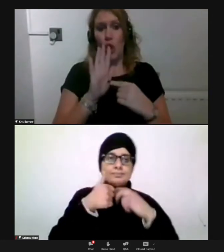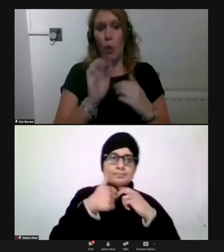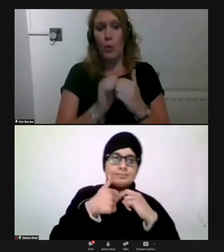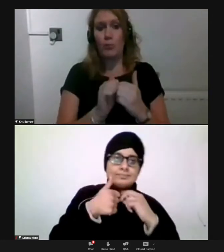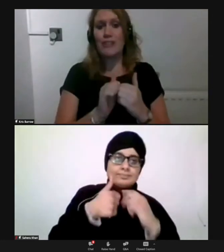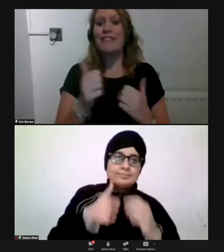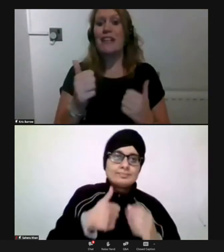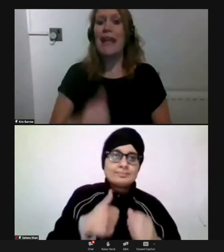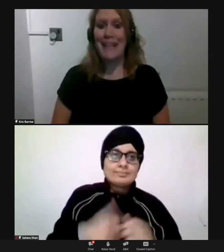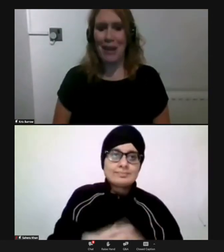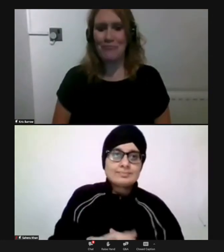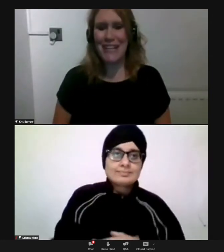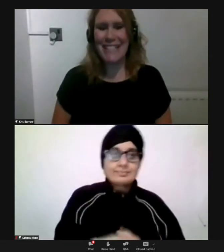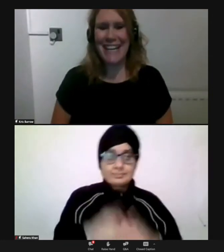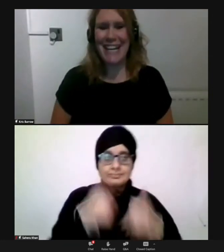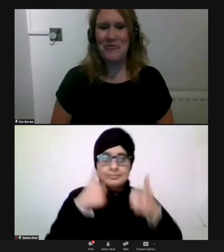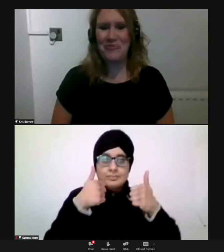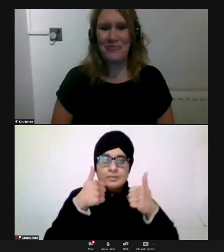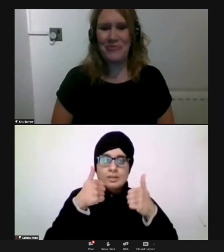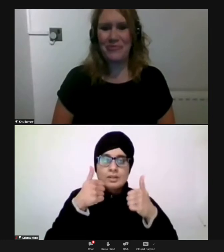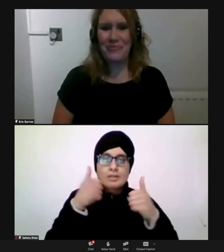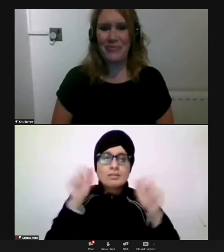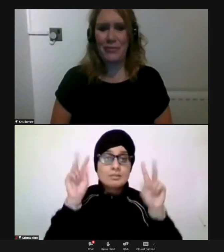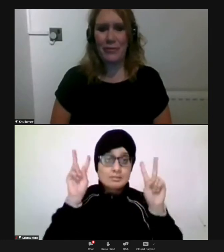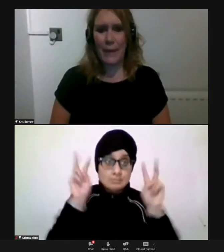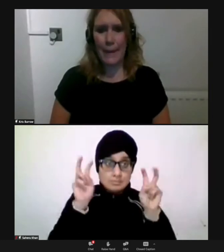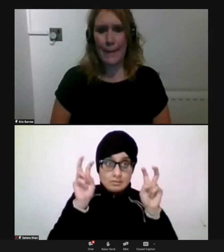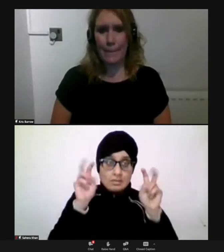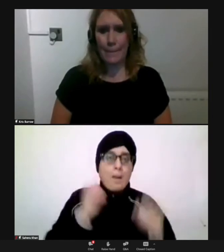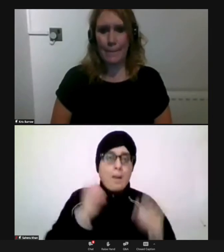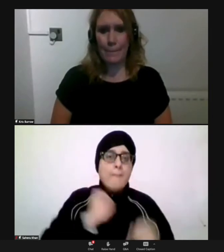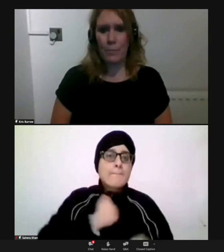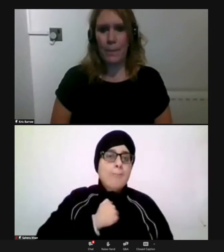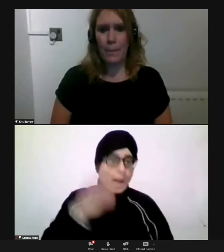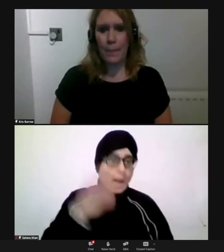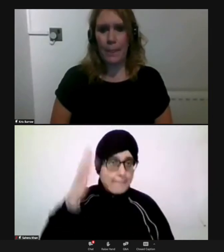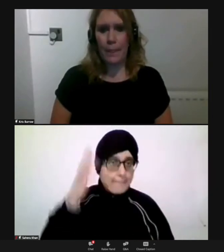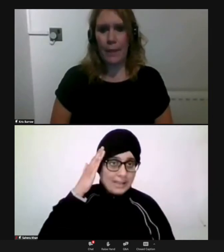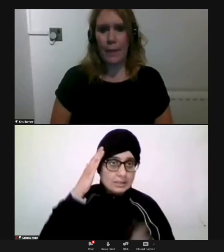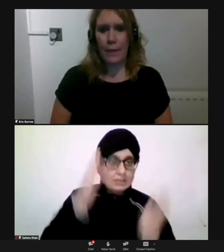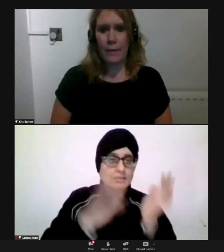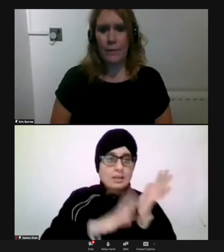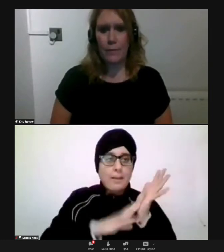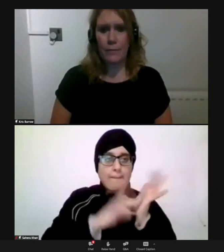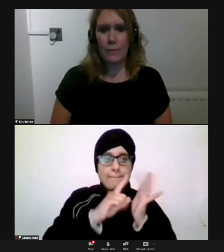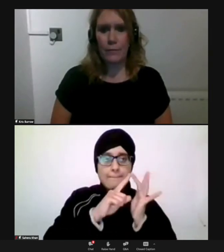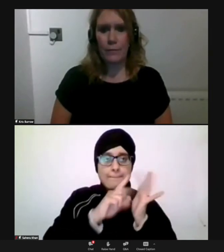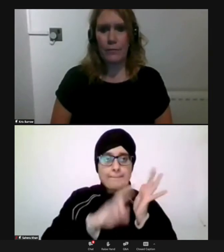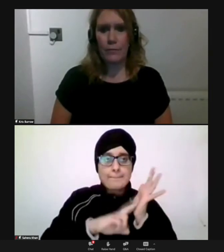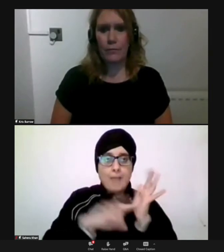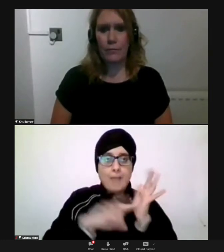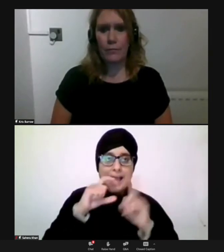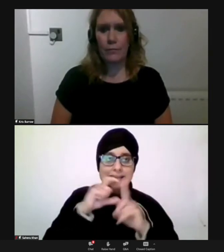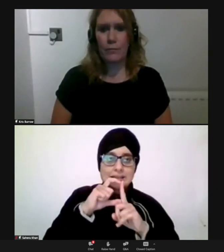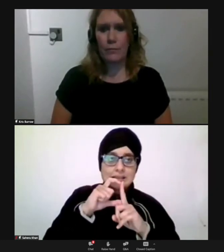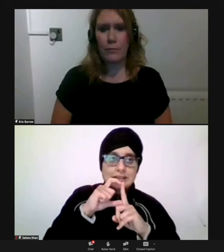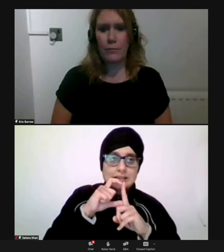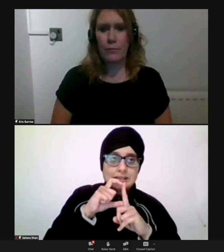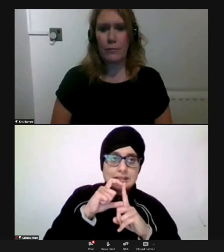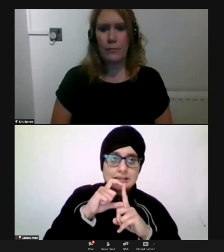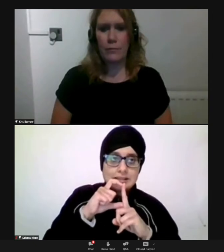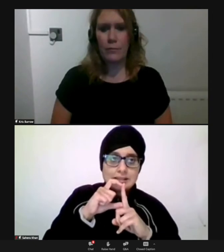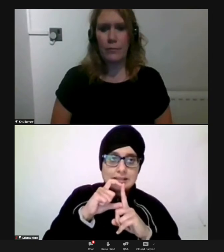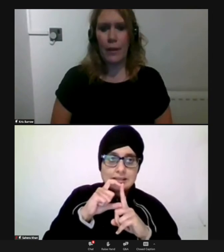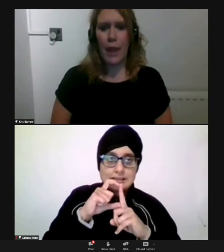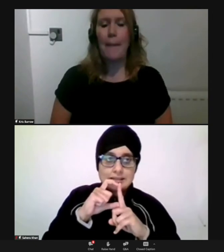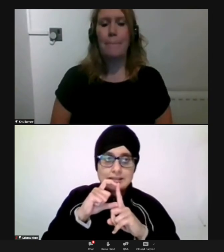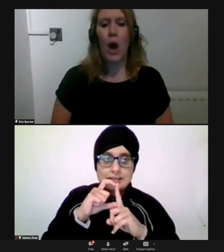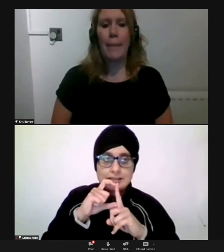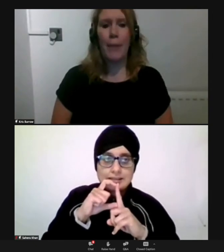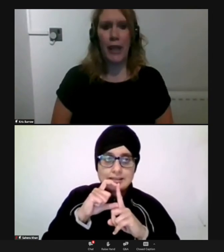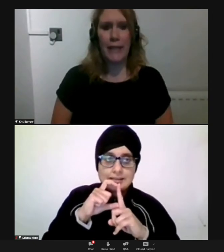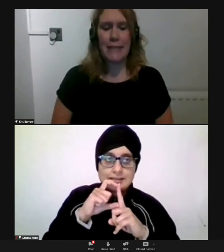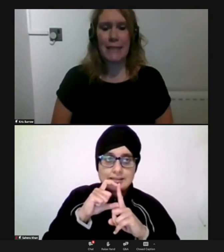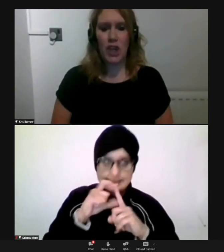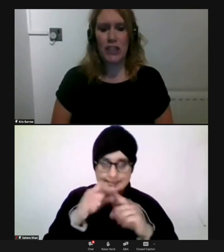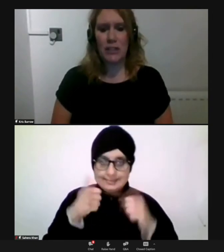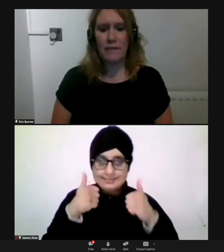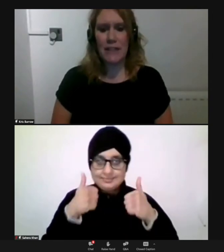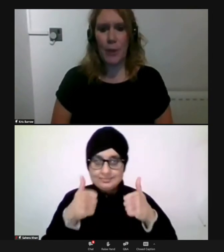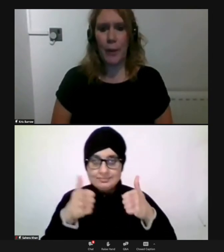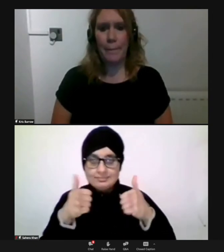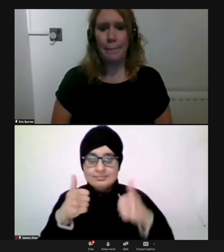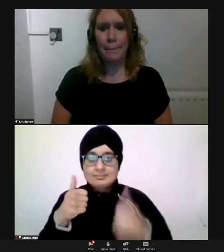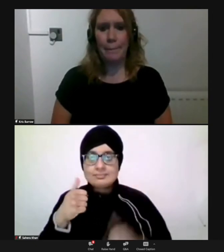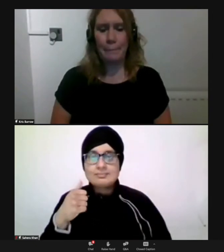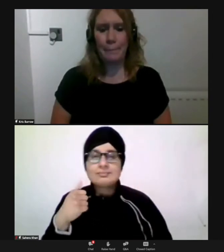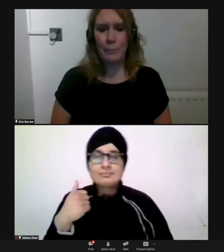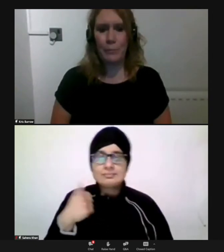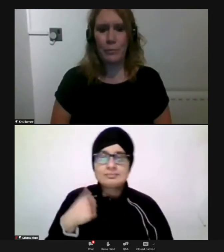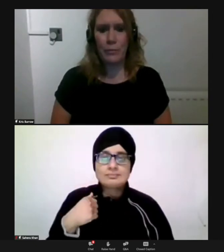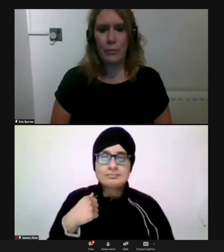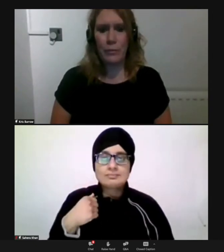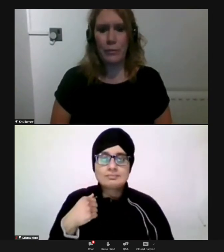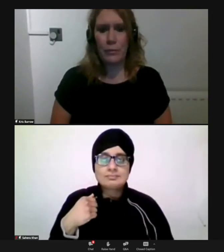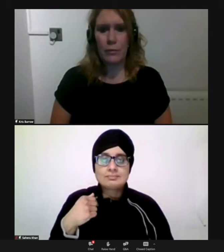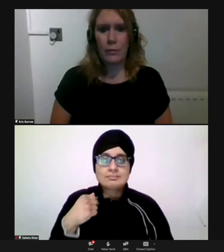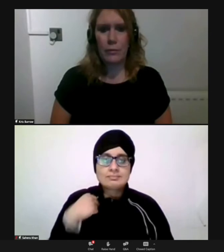Yep ready now. My Mind is the